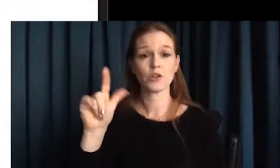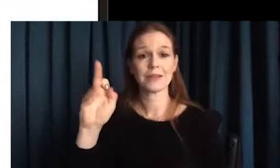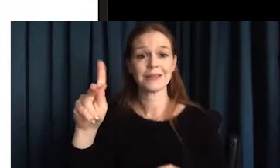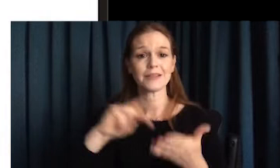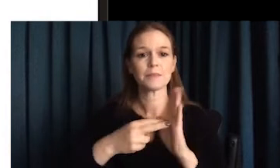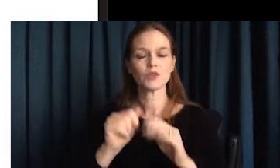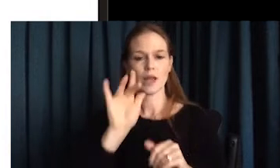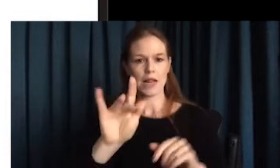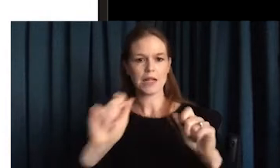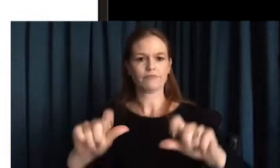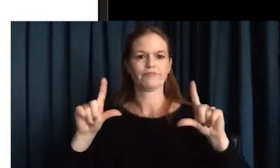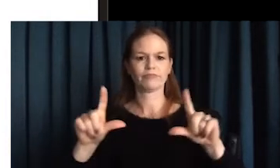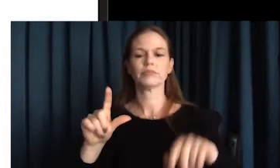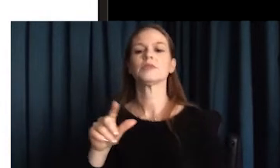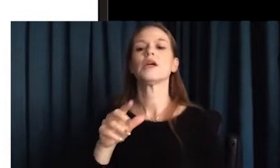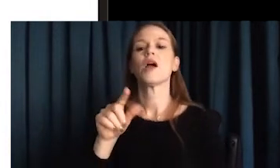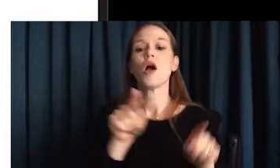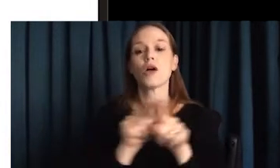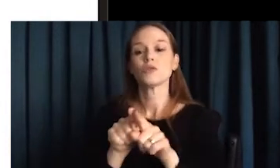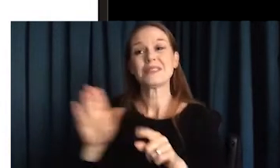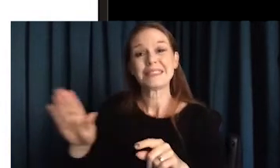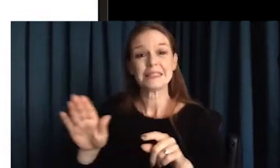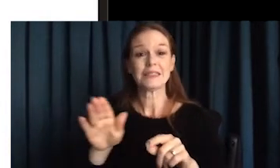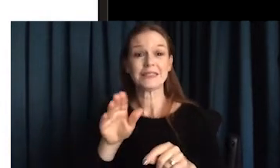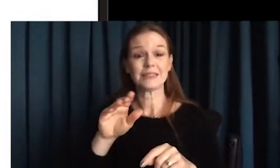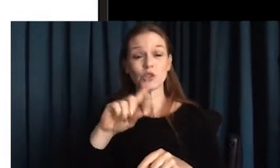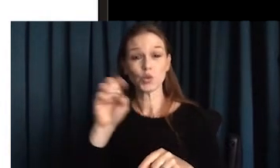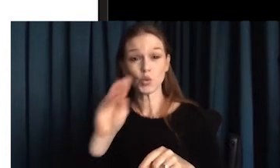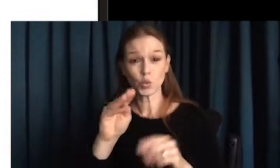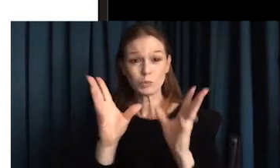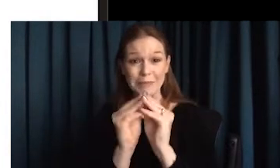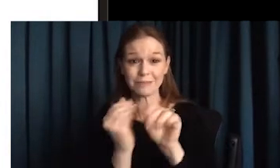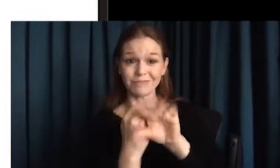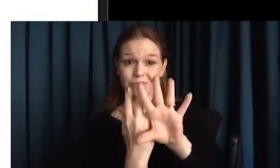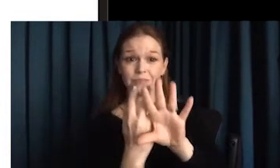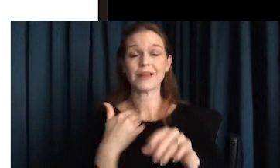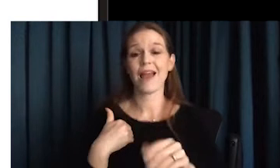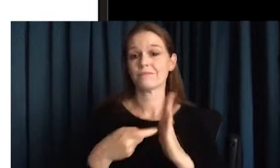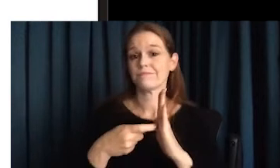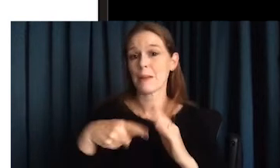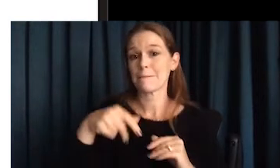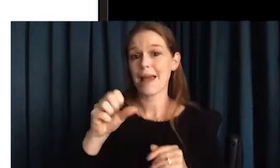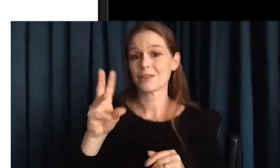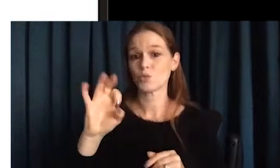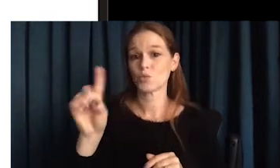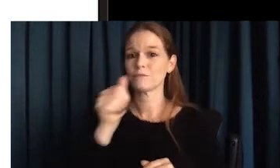And there's also a password to get into that Zoom meeting. So you'll want to pay attention to that as well. He's also provided office hours here.